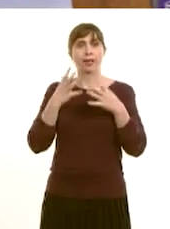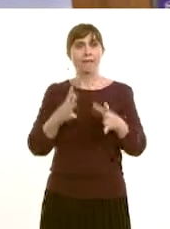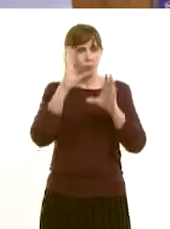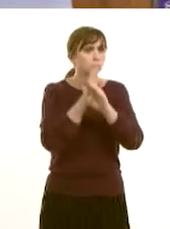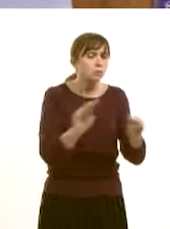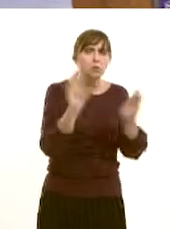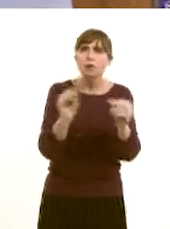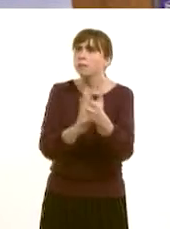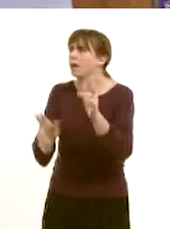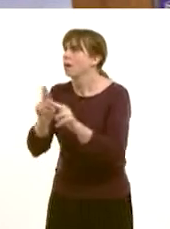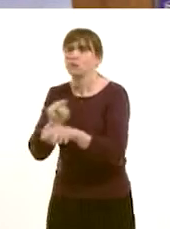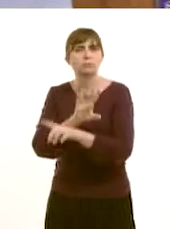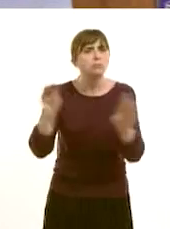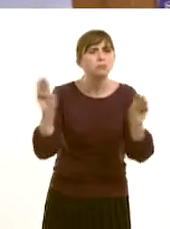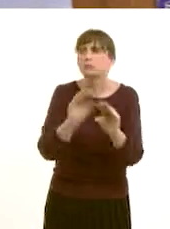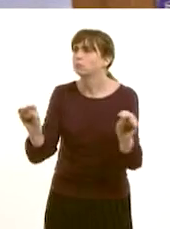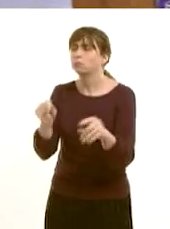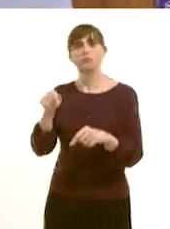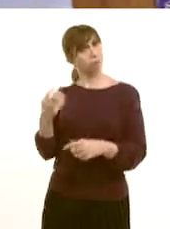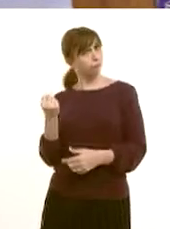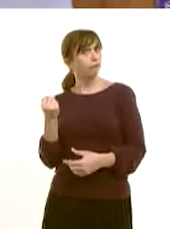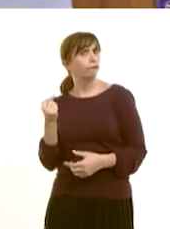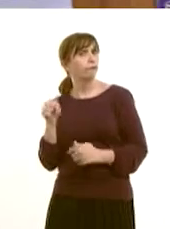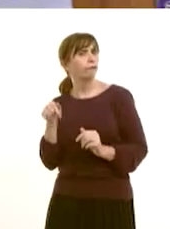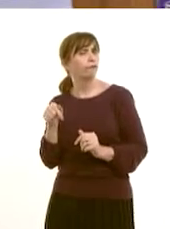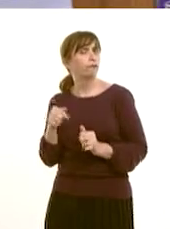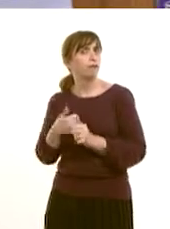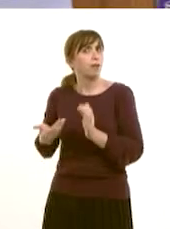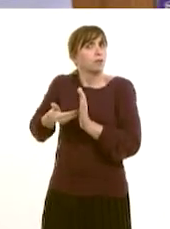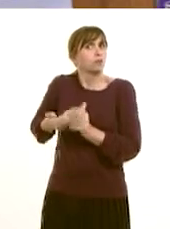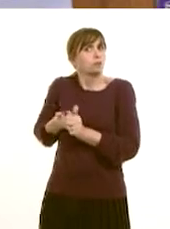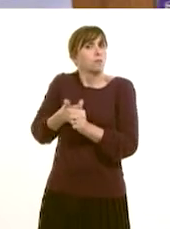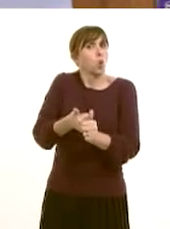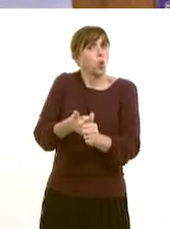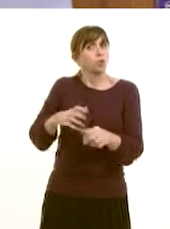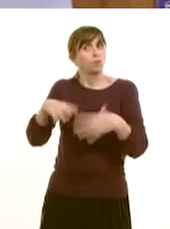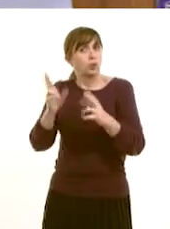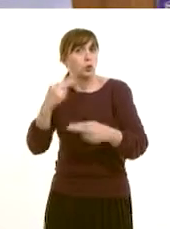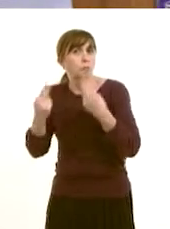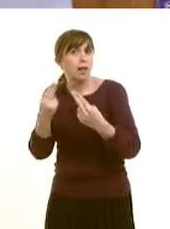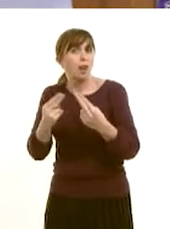are aware of the support that is available to them, and local education authorities, of course, have a responsibility to do the same thing.